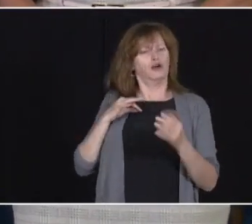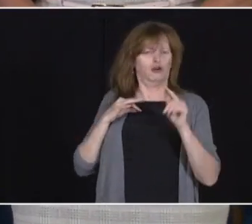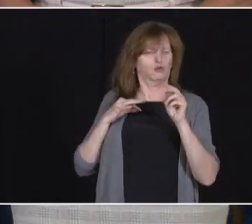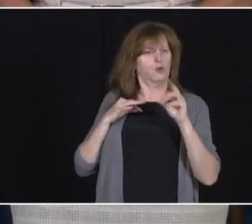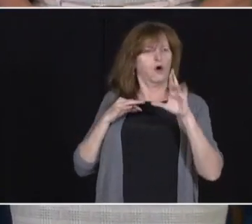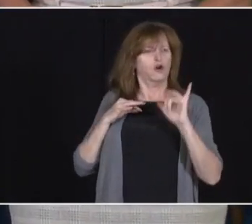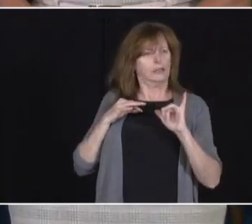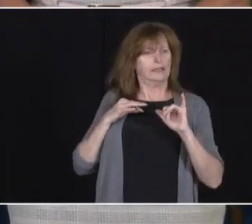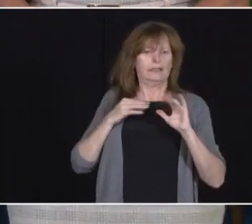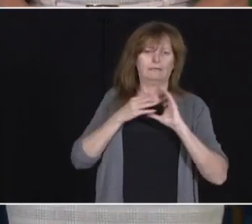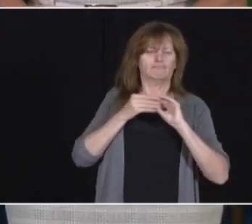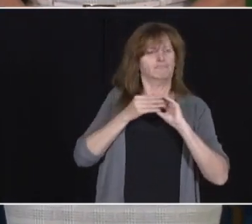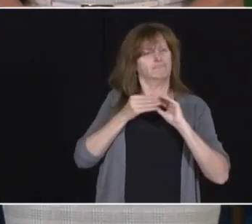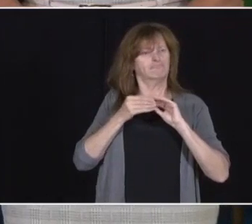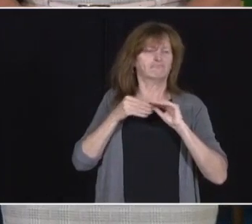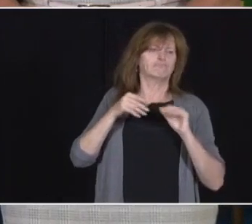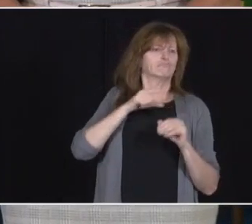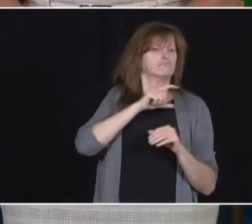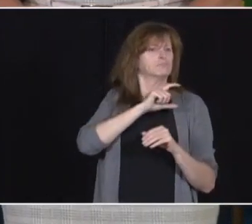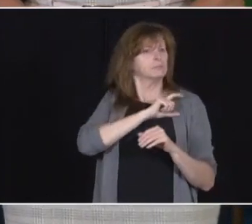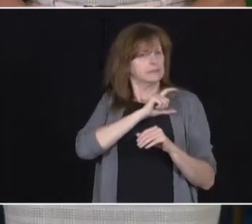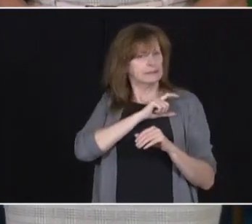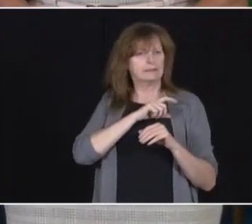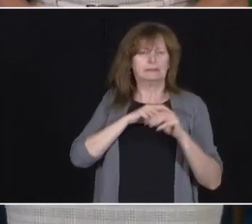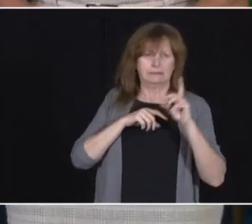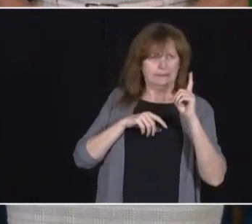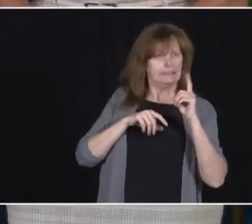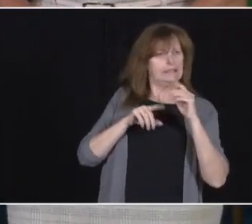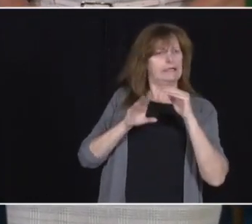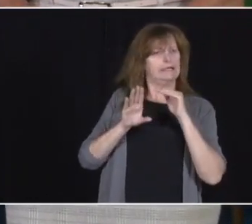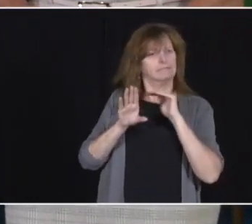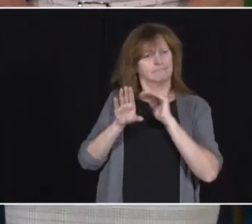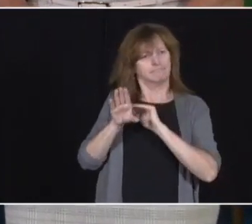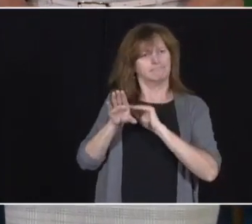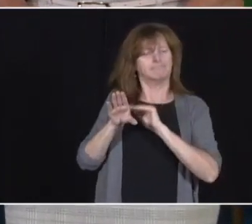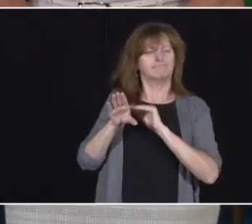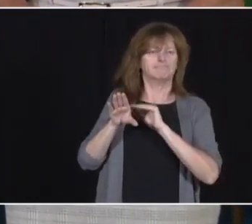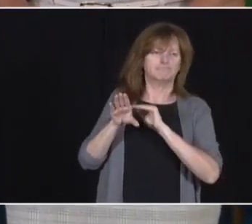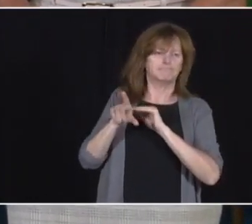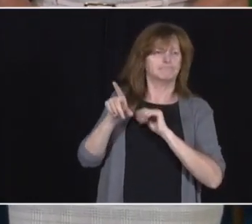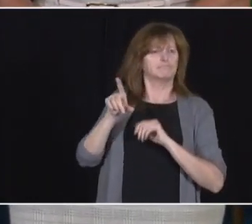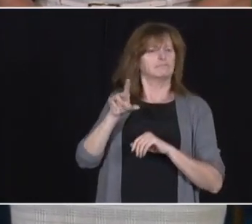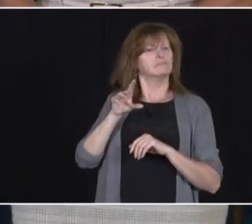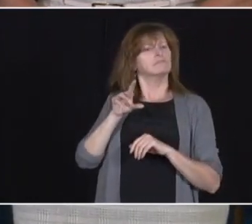news talk 1010. Please go ahead. Thank you very much. Good afternoon, Premier.